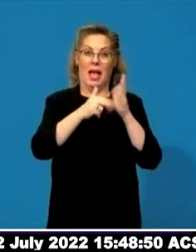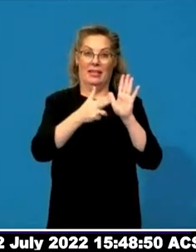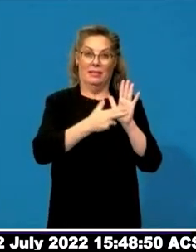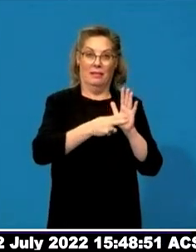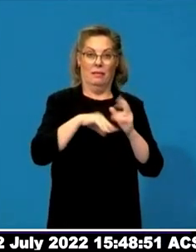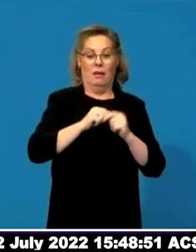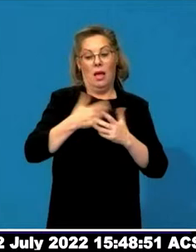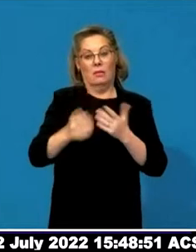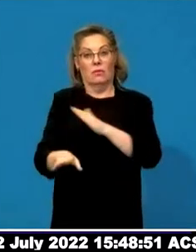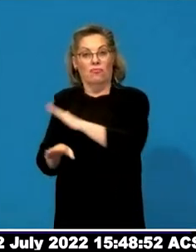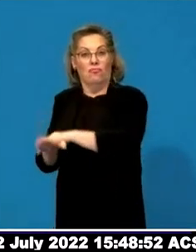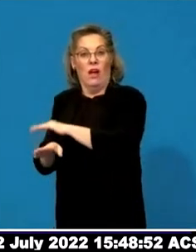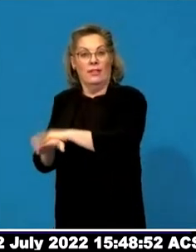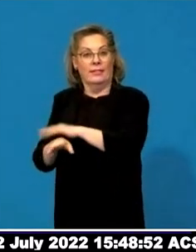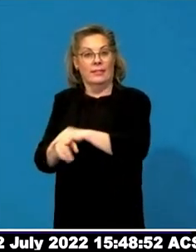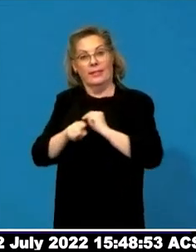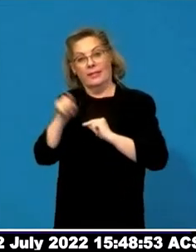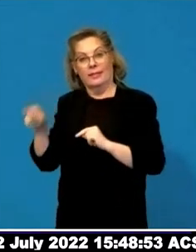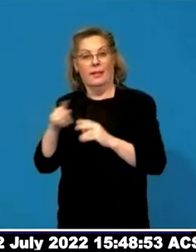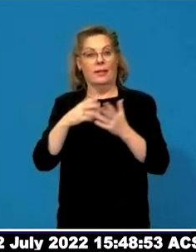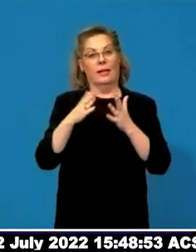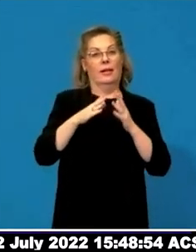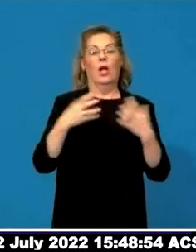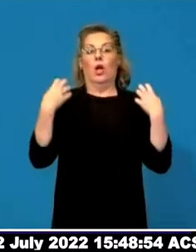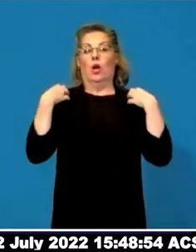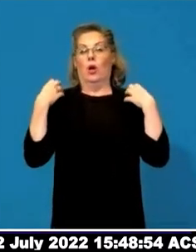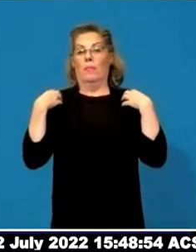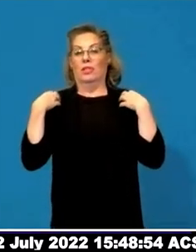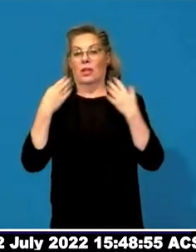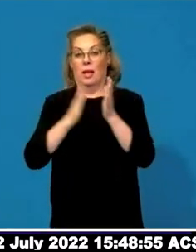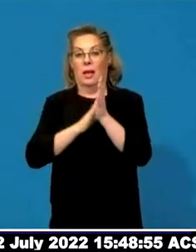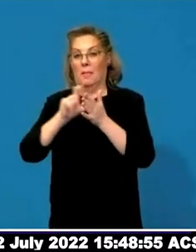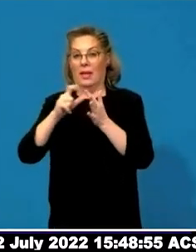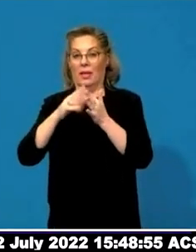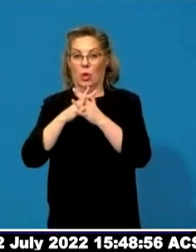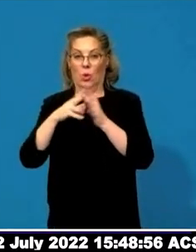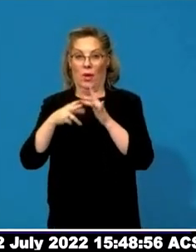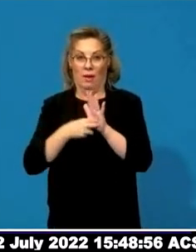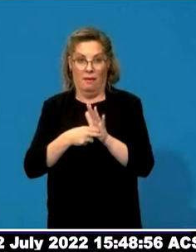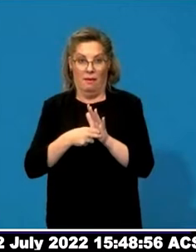and it is the three Commissioners who are sitting on this particular hearing.